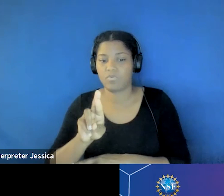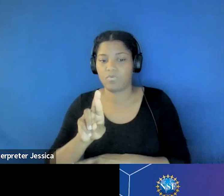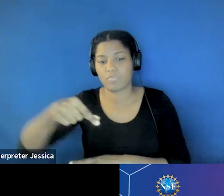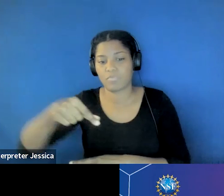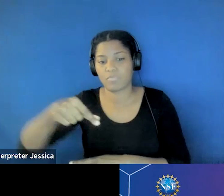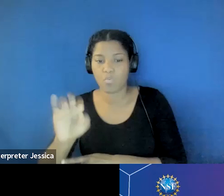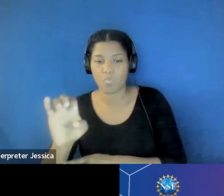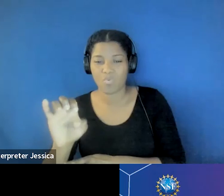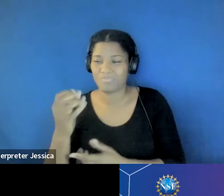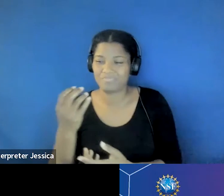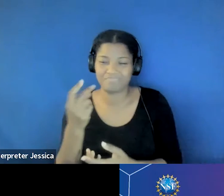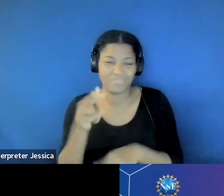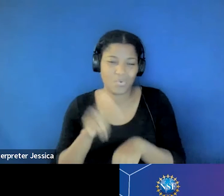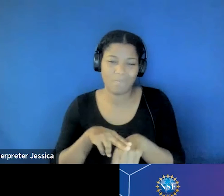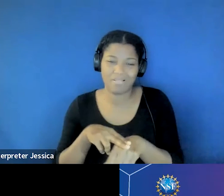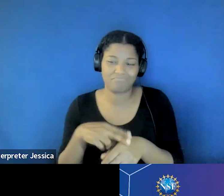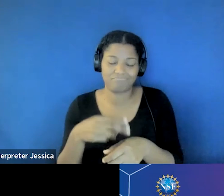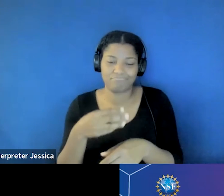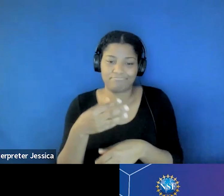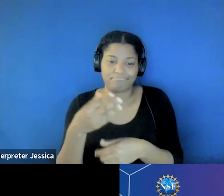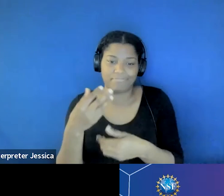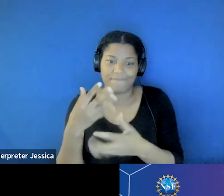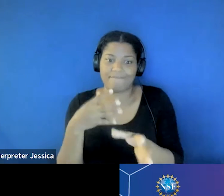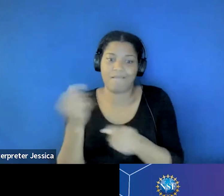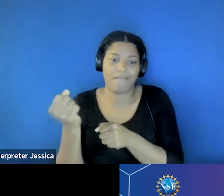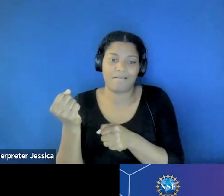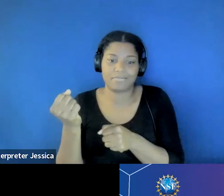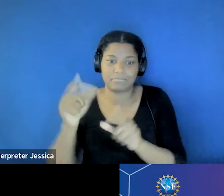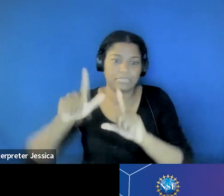So, we do understand that, the final, budget may be different.